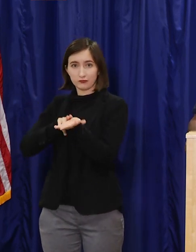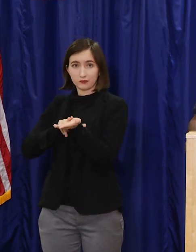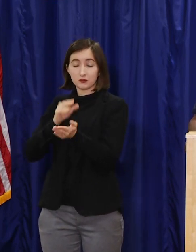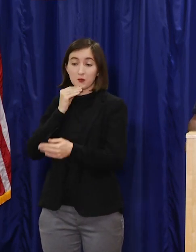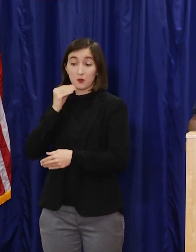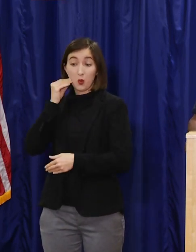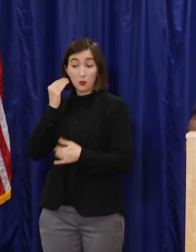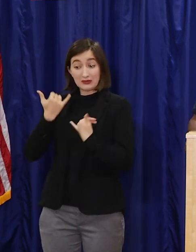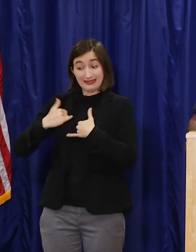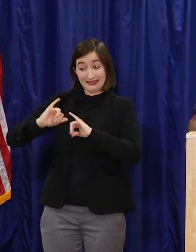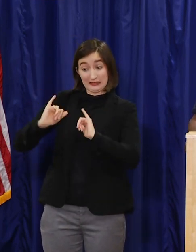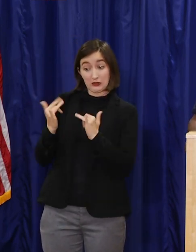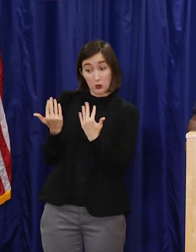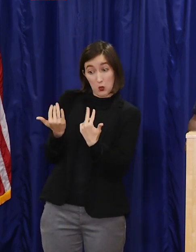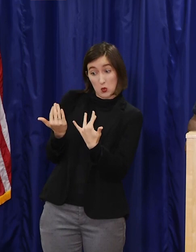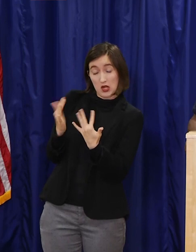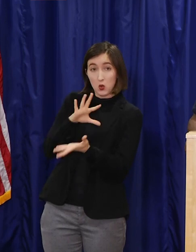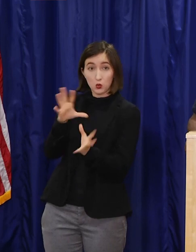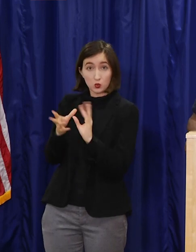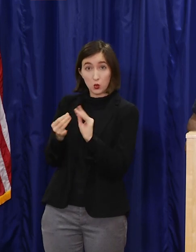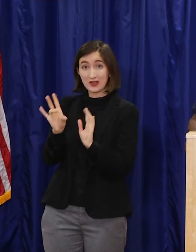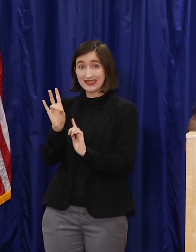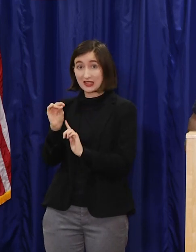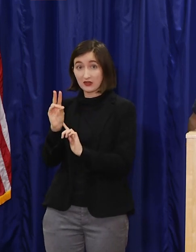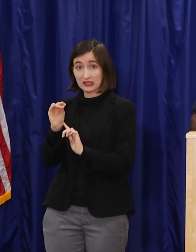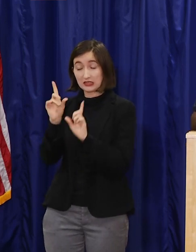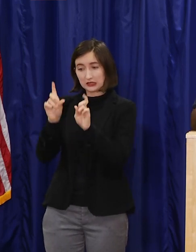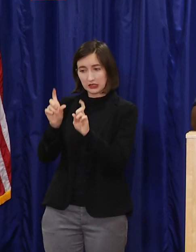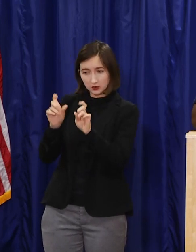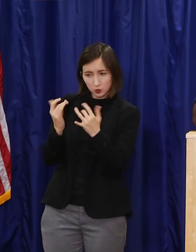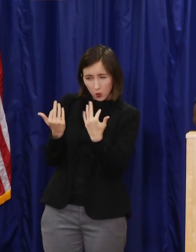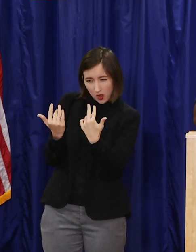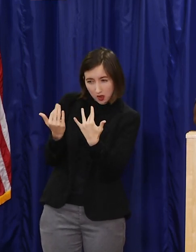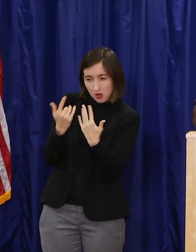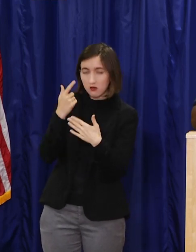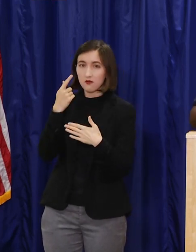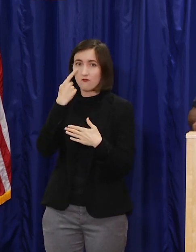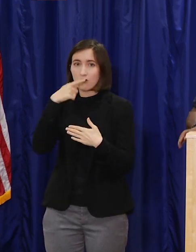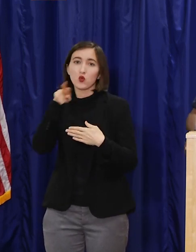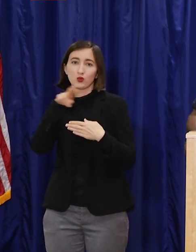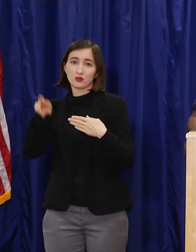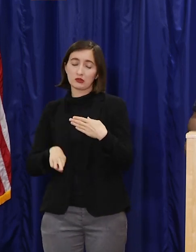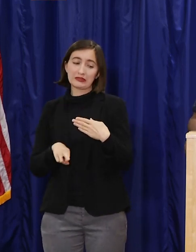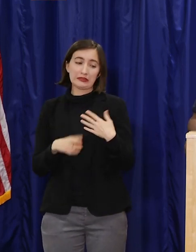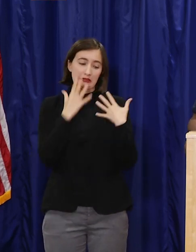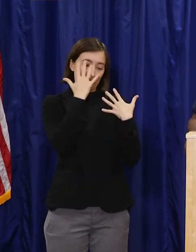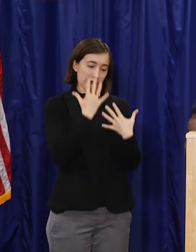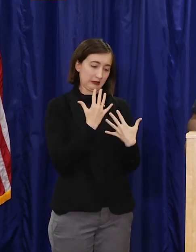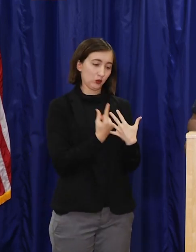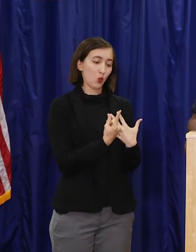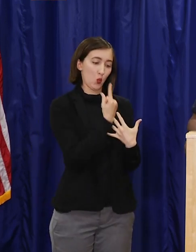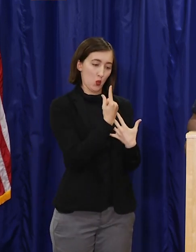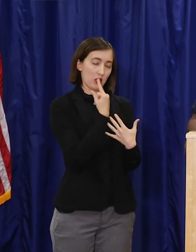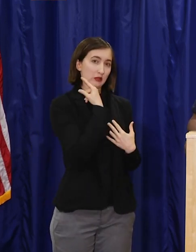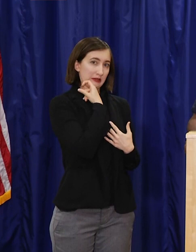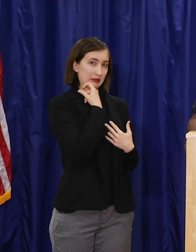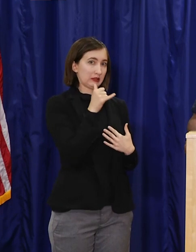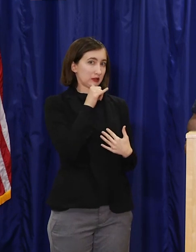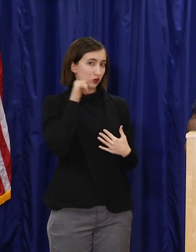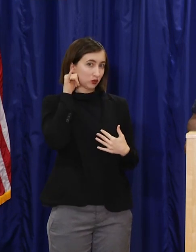MAJORITY OF THE 2019 20 SALARIES WOULD EVENTUALLY HAVE TO MAKE 2019 20 SALARIES WOULD EVENTUALLY HAVE TO MAKE PAYBACKS ARE DIFFERENT EVENTUALLY HAVE TO MAKE PAYBACKS ARE DIFFERENT MECHANISMS LIKELY FUNDS WITH PAYBACKS ARE DIFFERENT MECHANISMS LIKELY FUNDS WITH HELP FROM NEXT SEASON'S MECHANISMS LIKELY FUNDS WITH HELP FROM NEXT SEASON'S CONTRACT. THE LAST NIGHT THE HELP FROM NEXT SEASON'S CONTRACT. THE LAST NIGHT THE SPURS WERE SUPPOSED TO BE